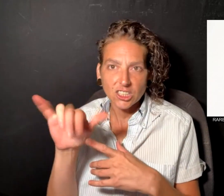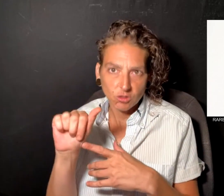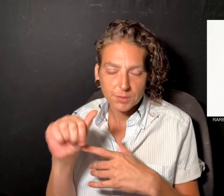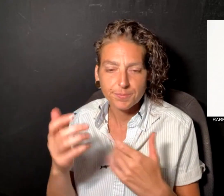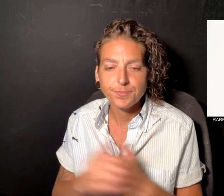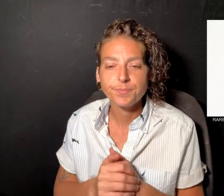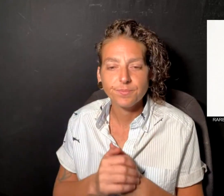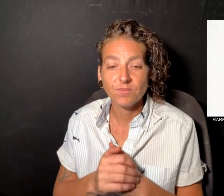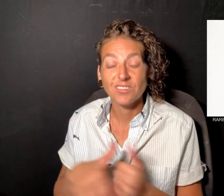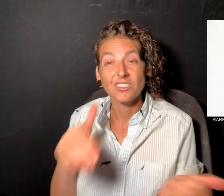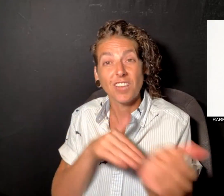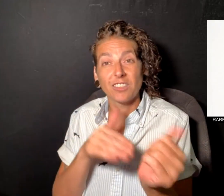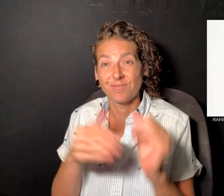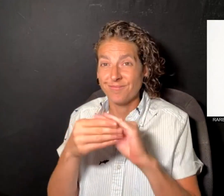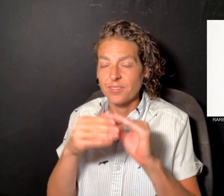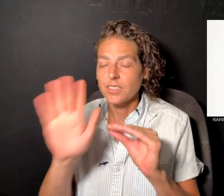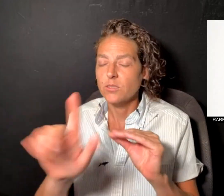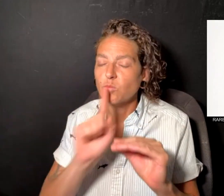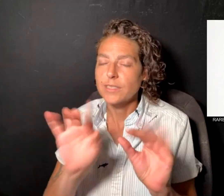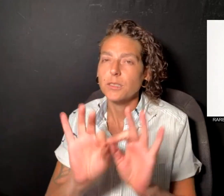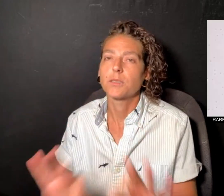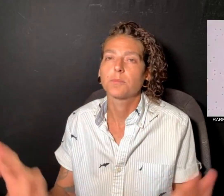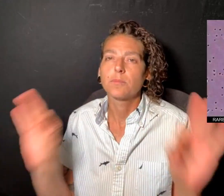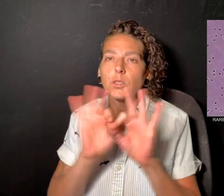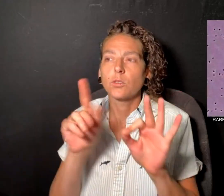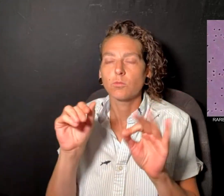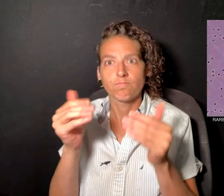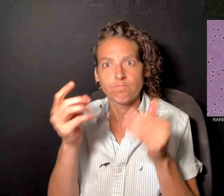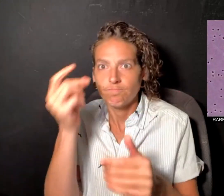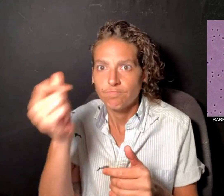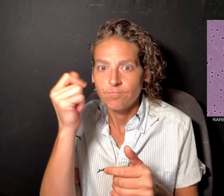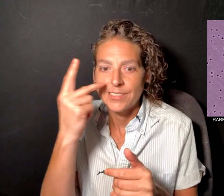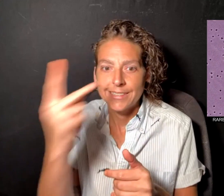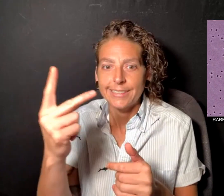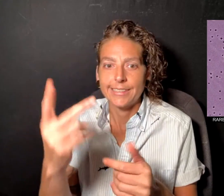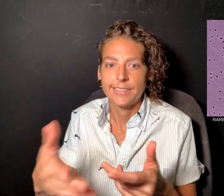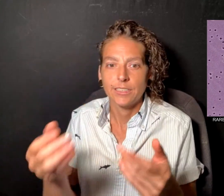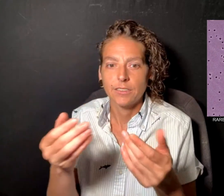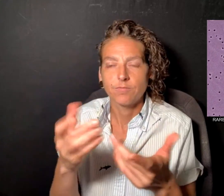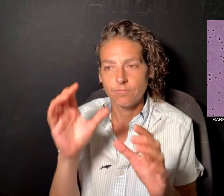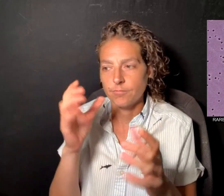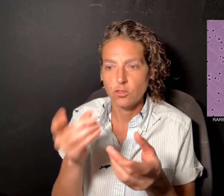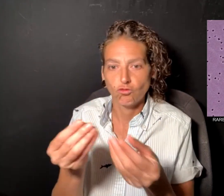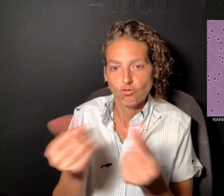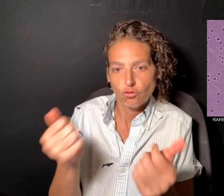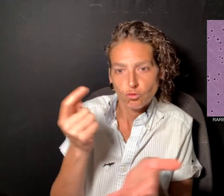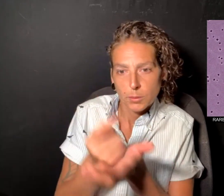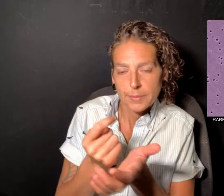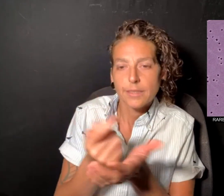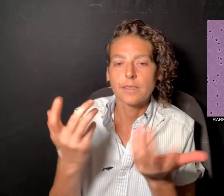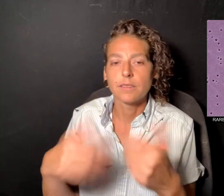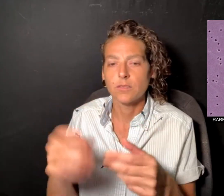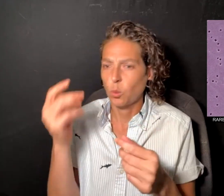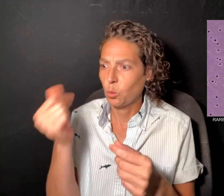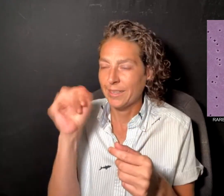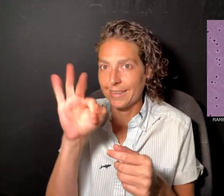Doctors say it is important to seek treatment quickly if you develop a skin infection after possible exposure.